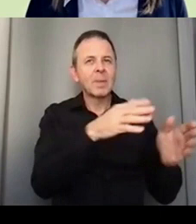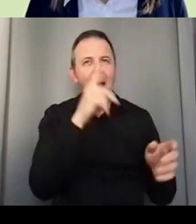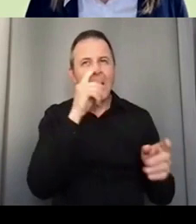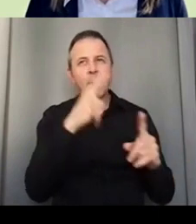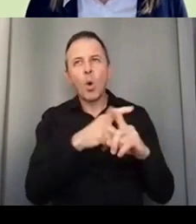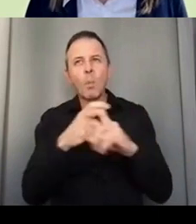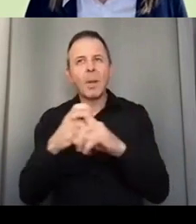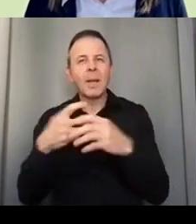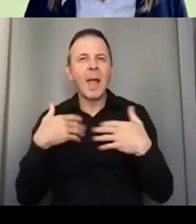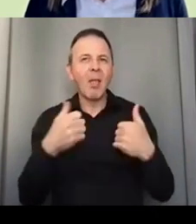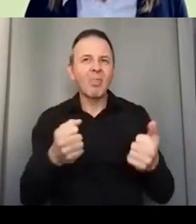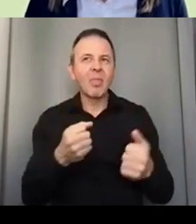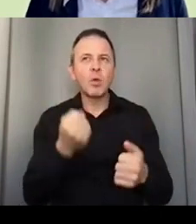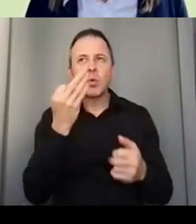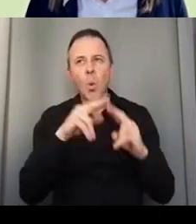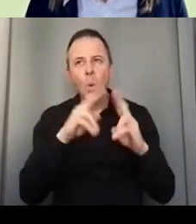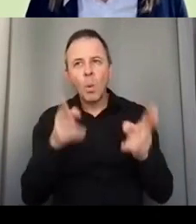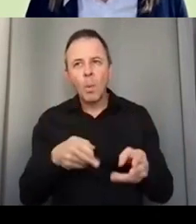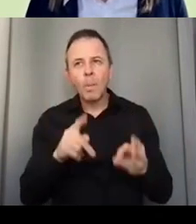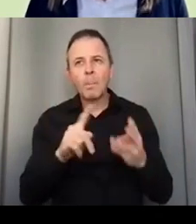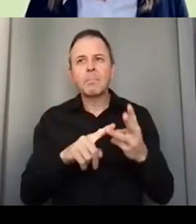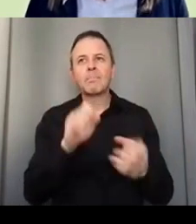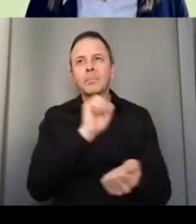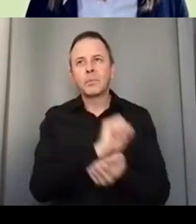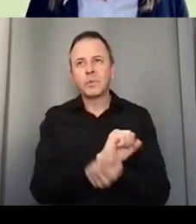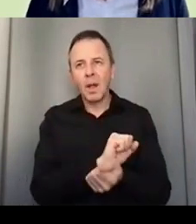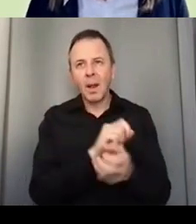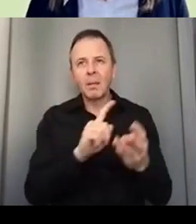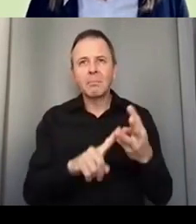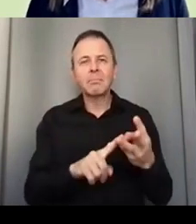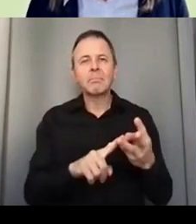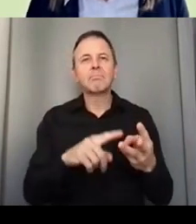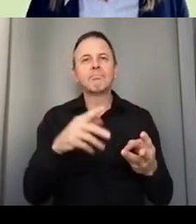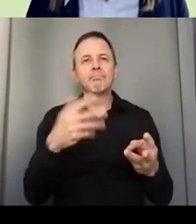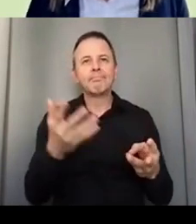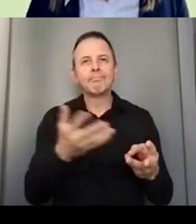homelessness incarceration so there is a